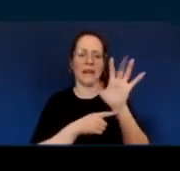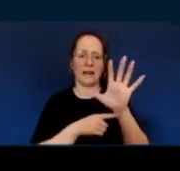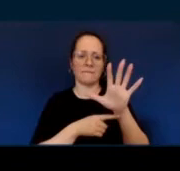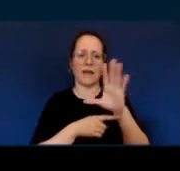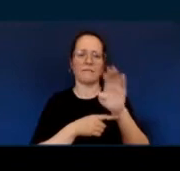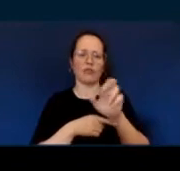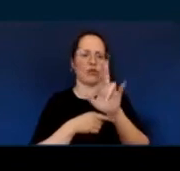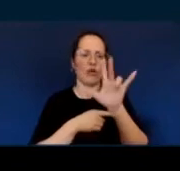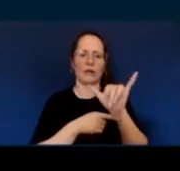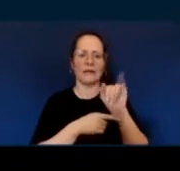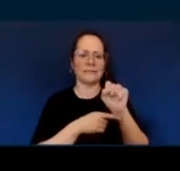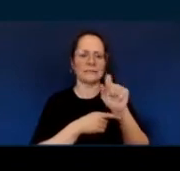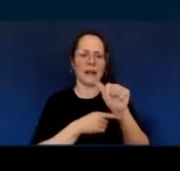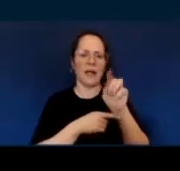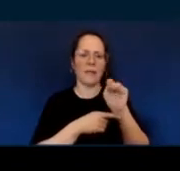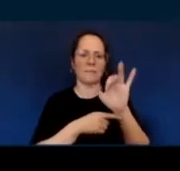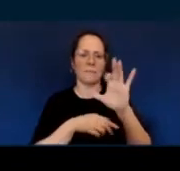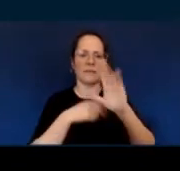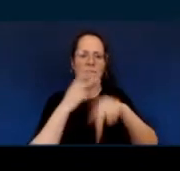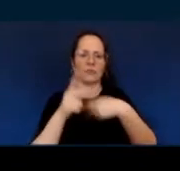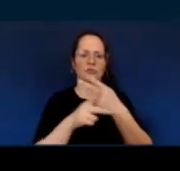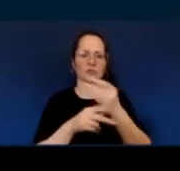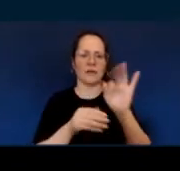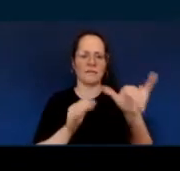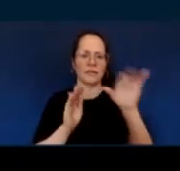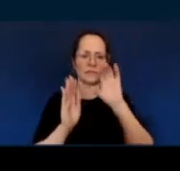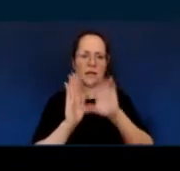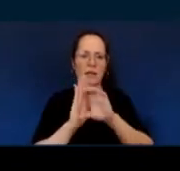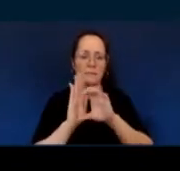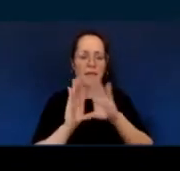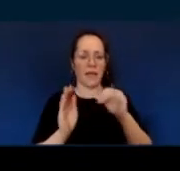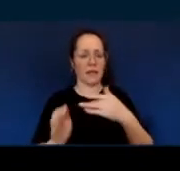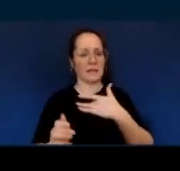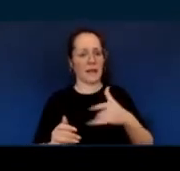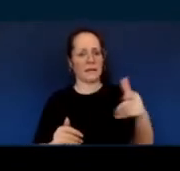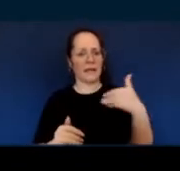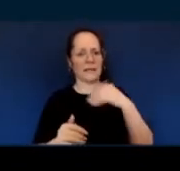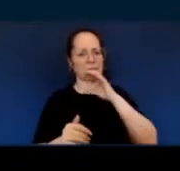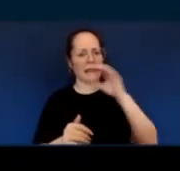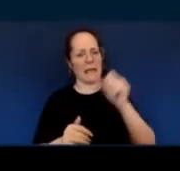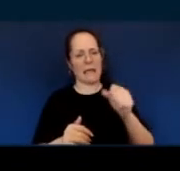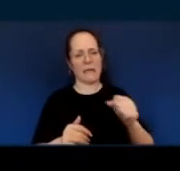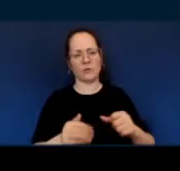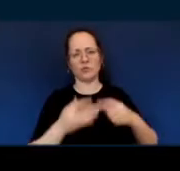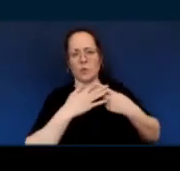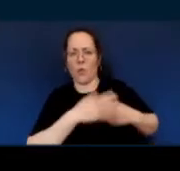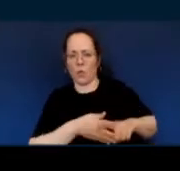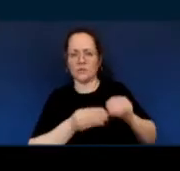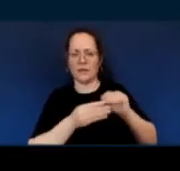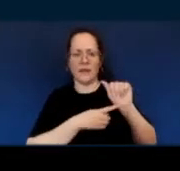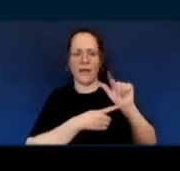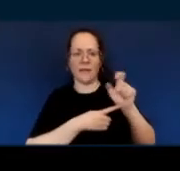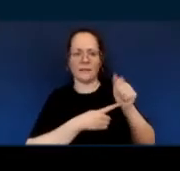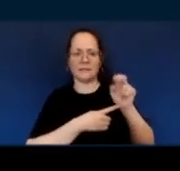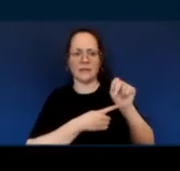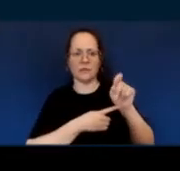ISLAMIC VERSIONS OF THIS TYPE BUT THEY LIKELY HAVE AN ANCIENT ORIGIN IN ALEXANDRIA SINCE SIMILAR FORMS SHOW UP IN EUROPE